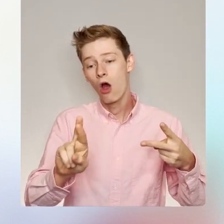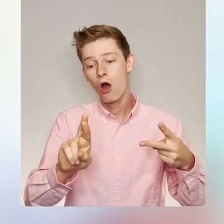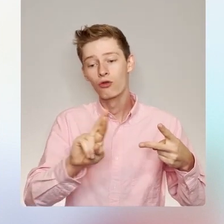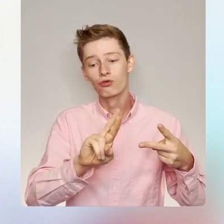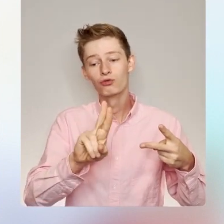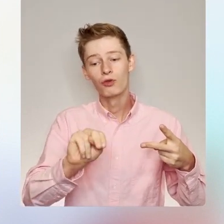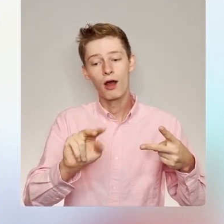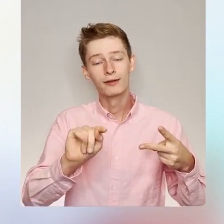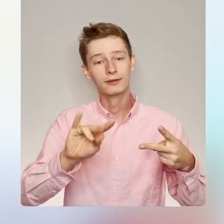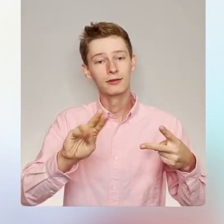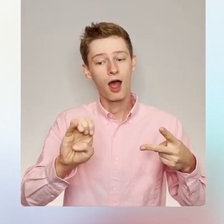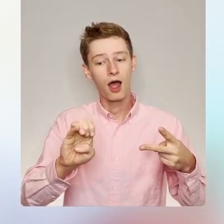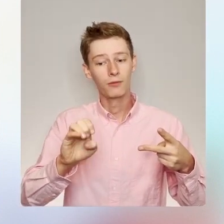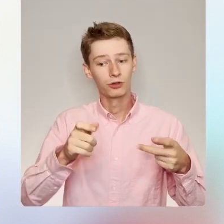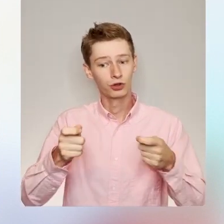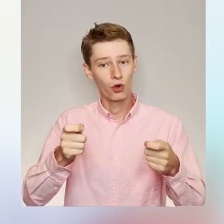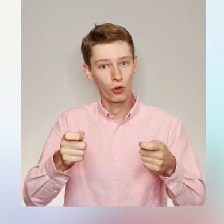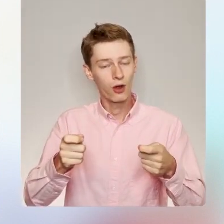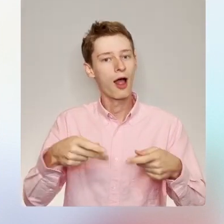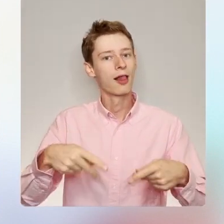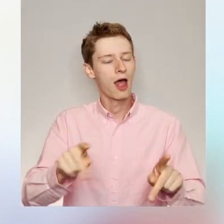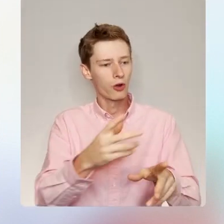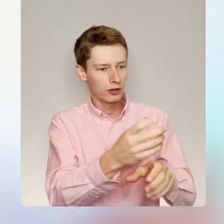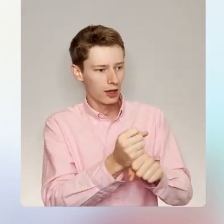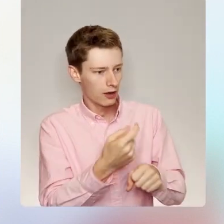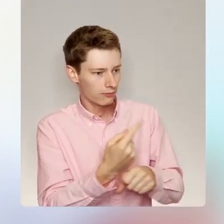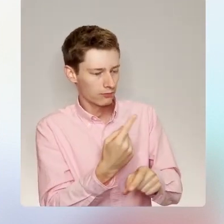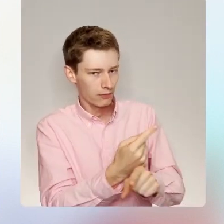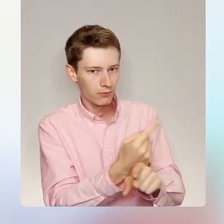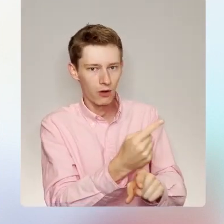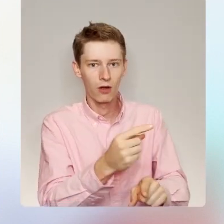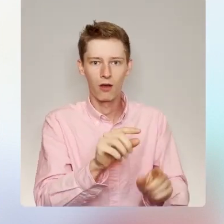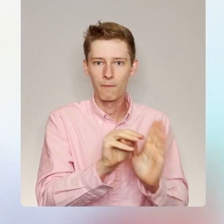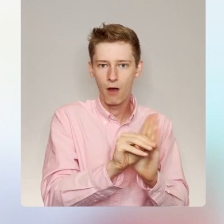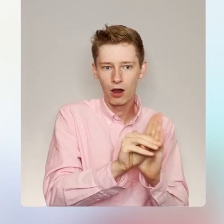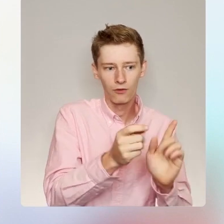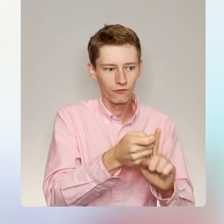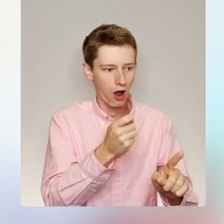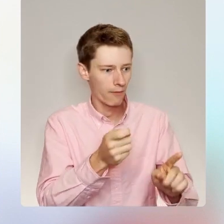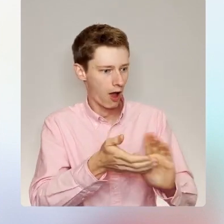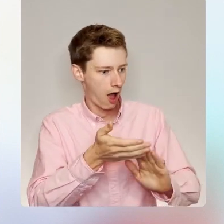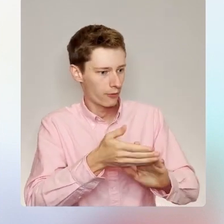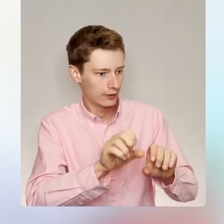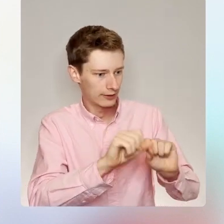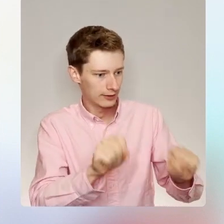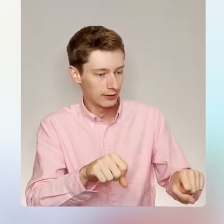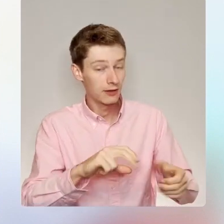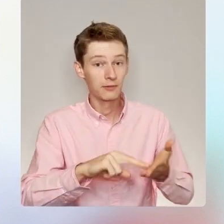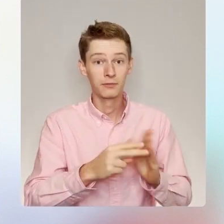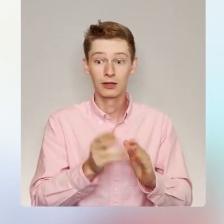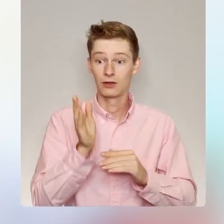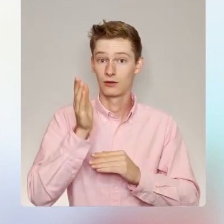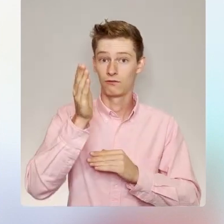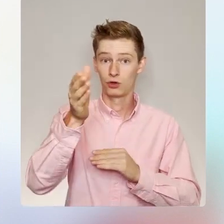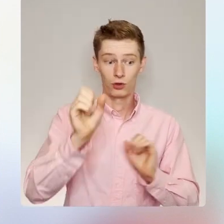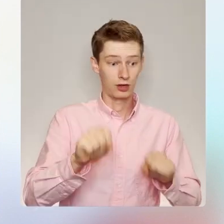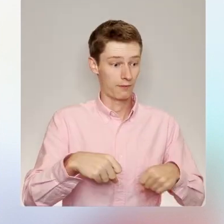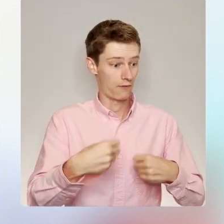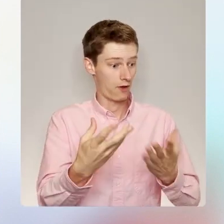to request appropriate controller models from the operating system future-proofing applications by not only allowing them to render the correct models today